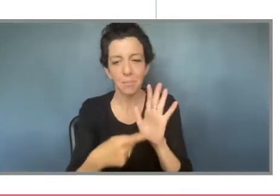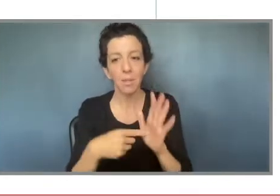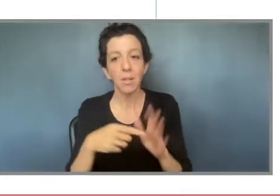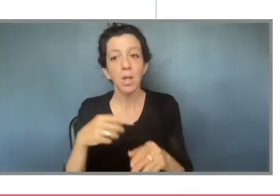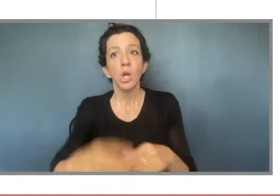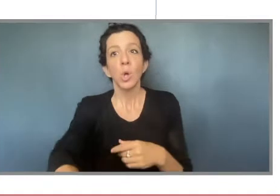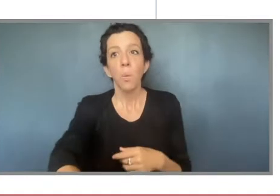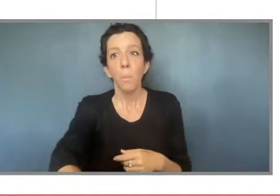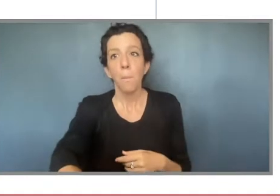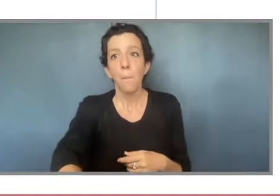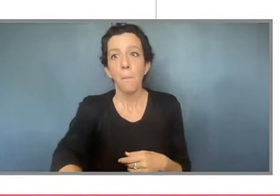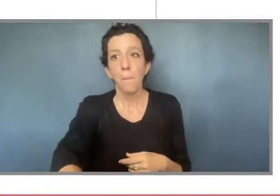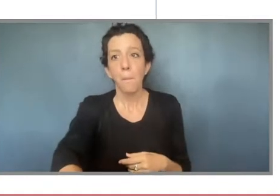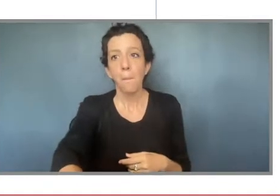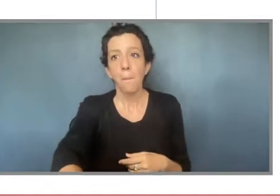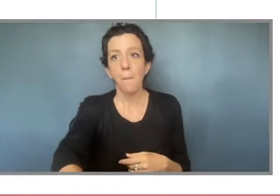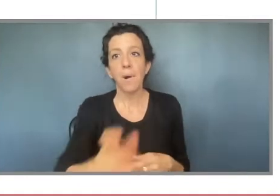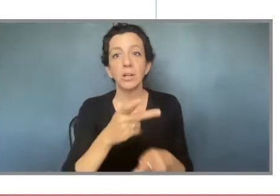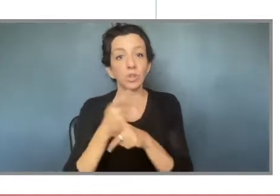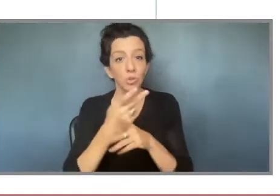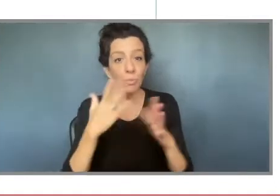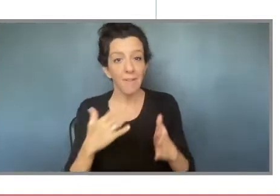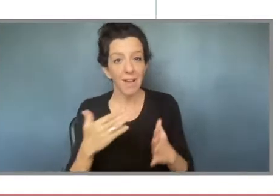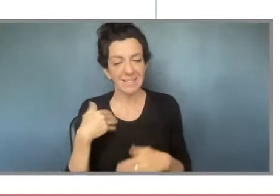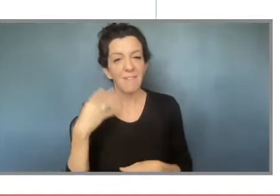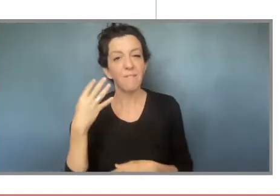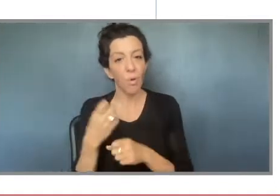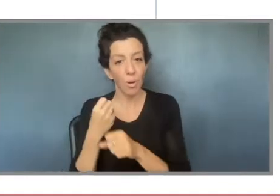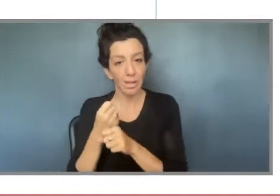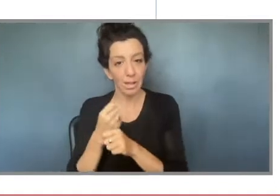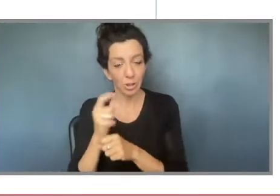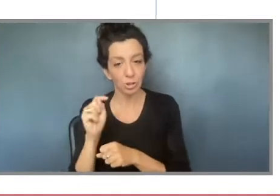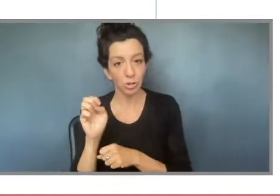Studio: supervisors have four year terms and super some three of them are elected in one year and two of them locked in the